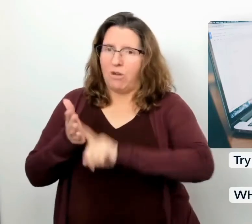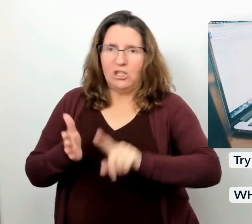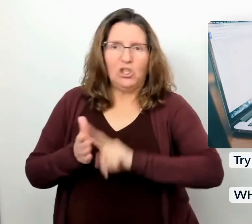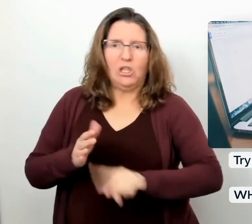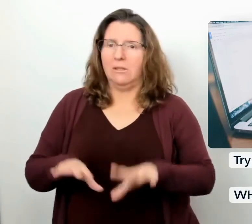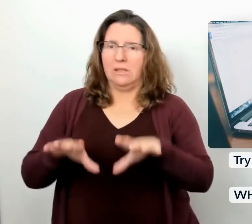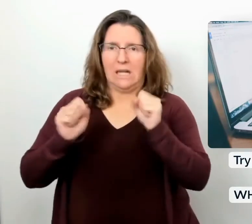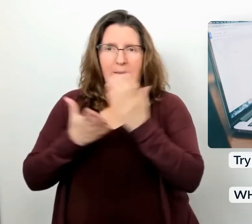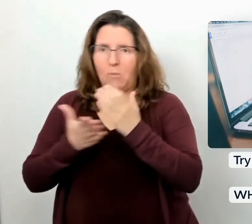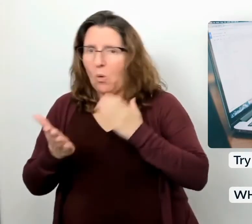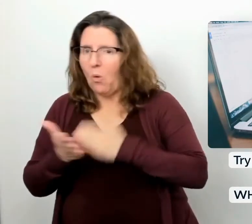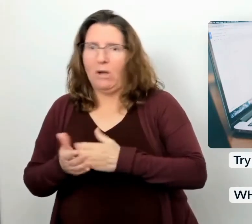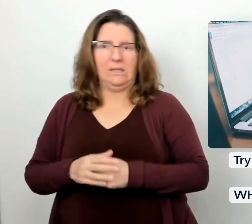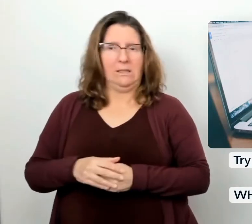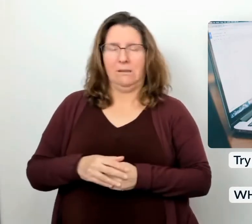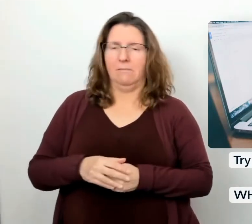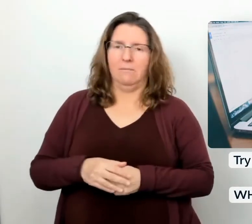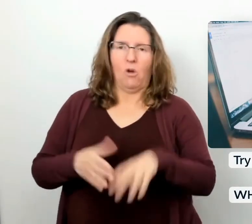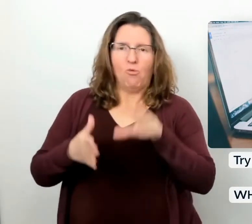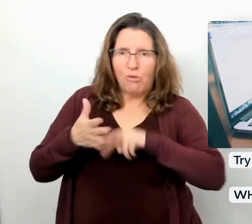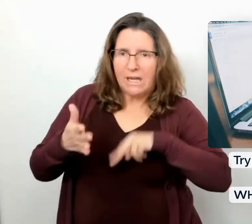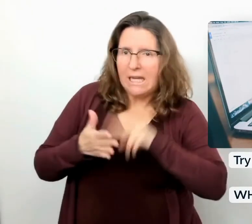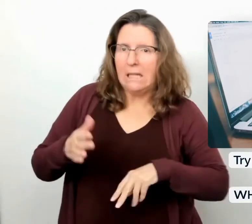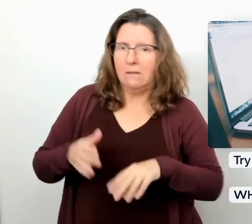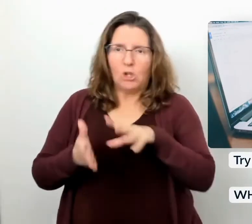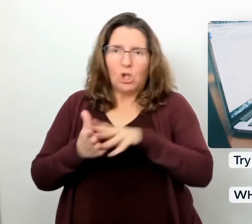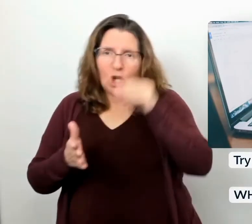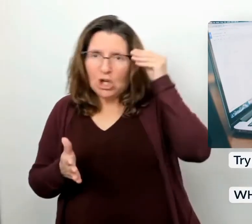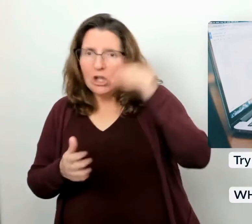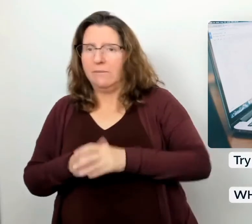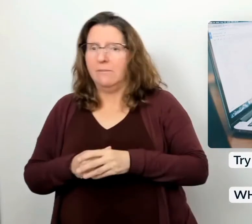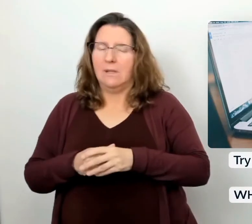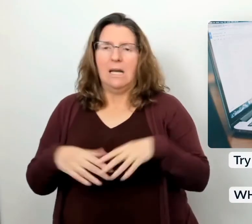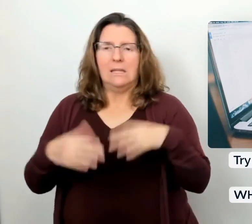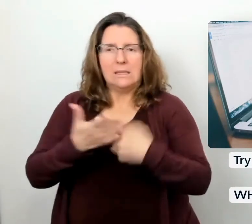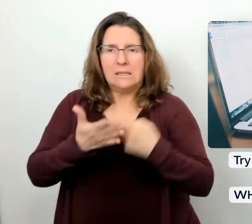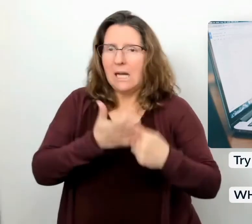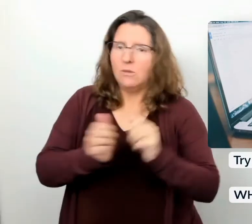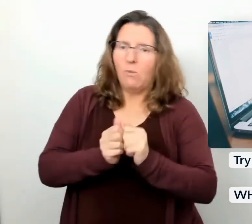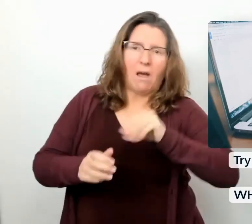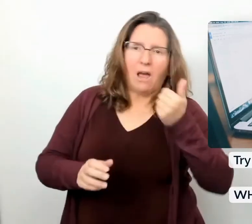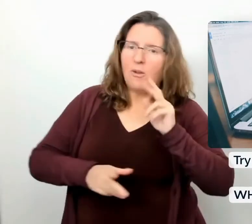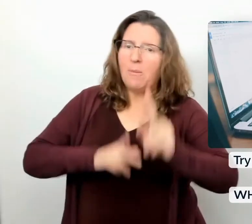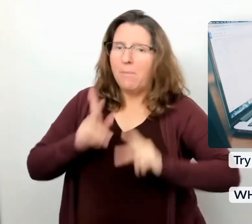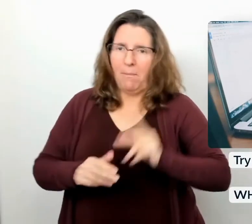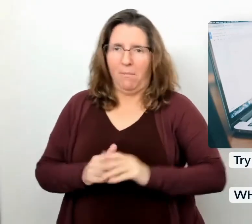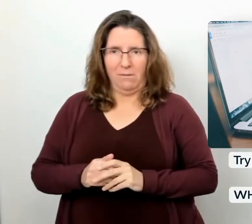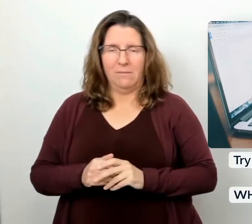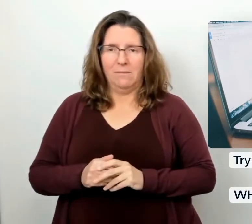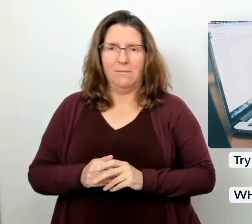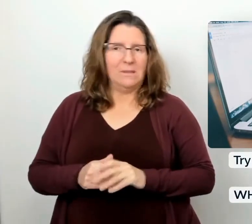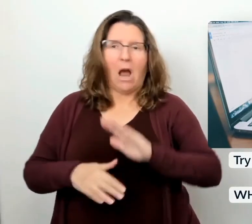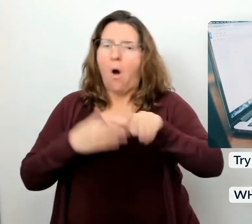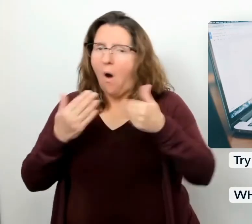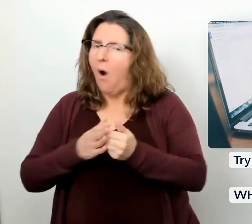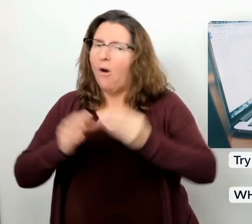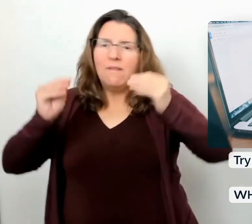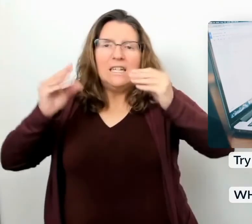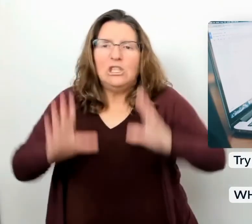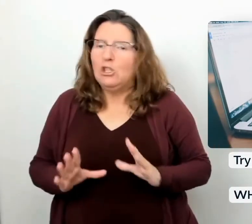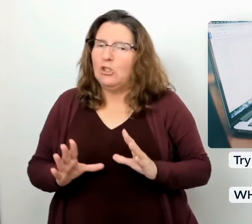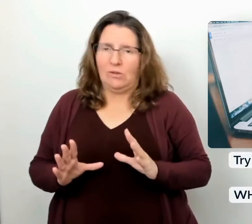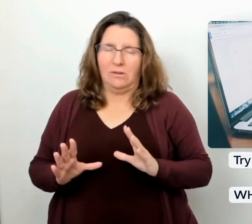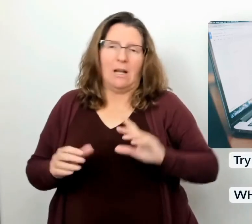to go about finding information and the networks you need to do your job; through research, and other resources.